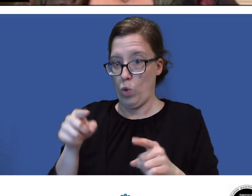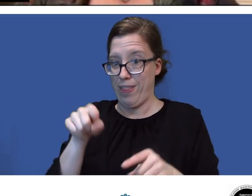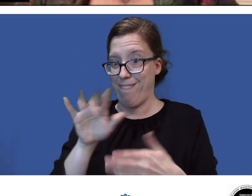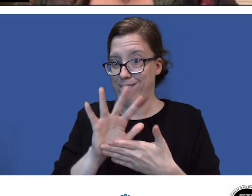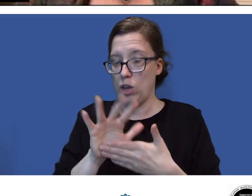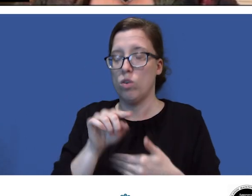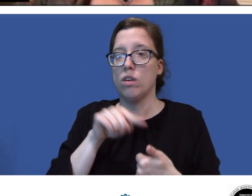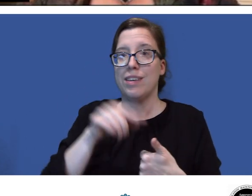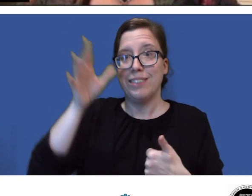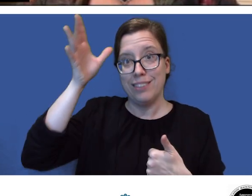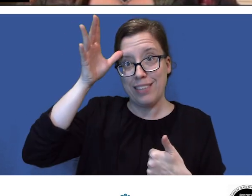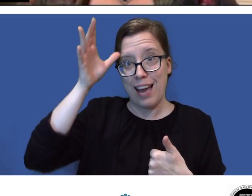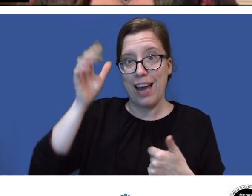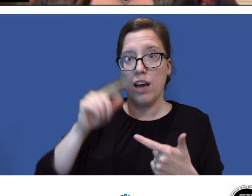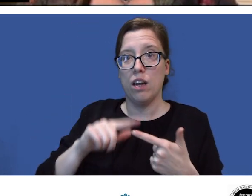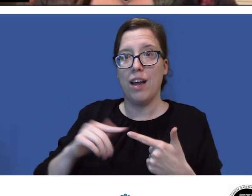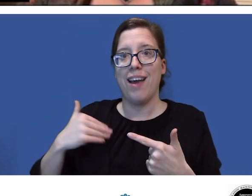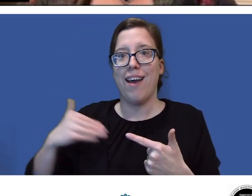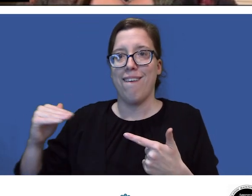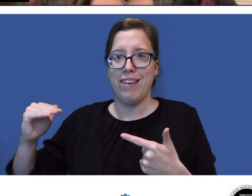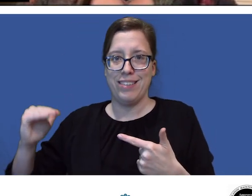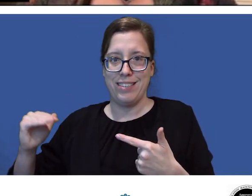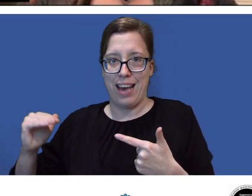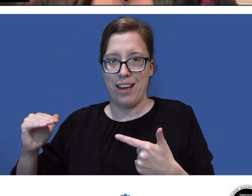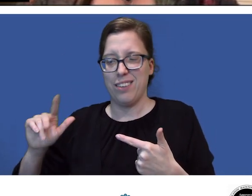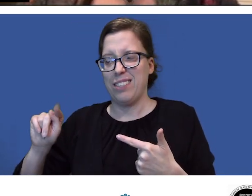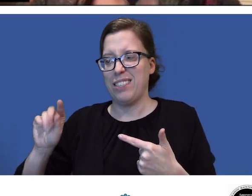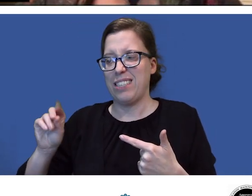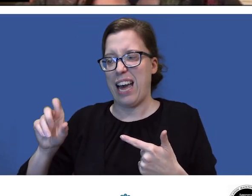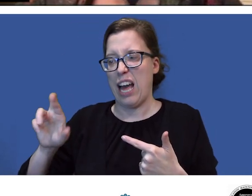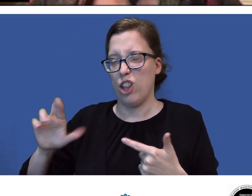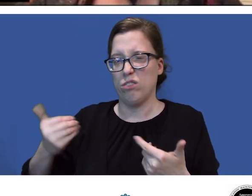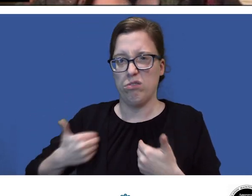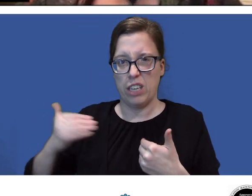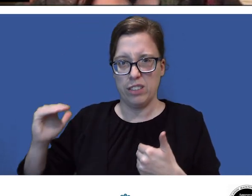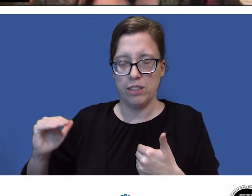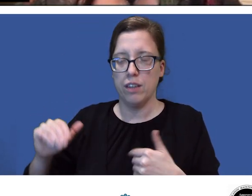It's a dad with his toddler son who does not have deafblindness.